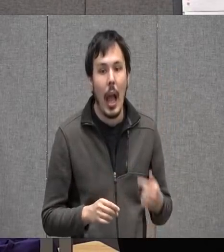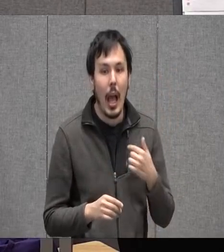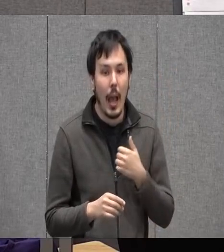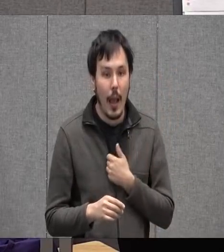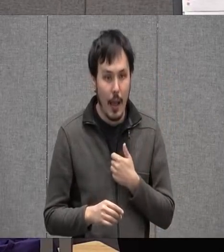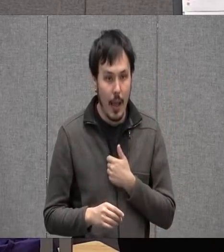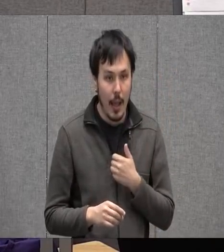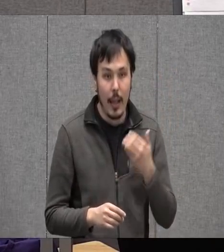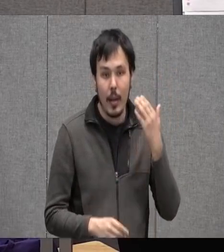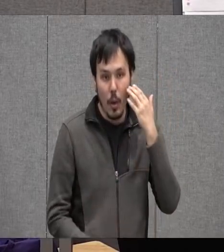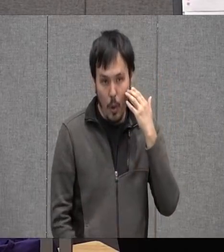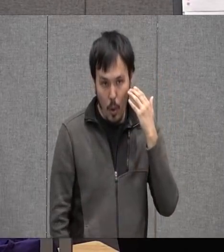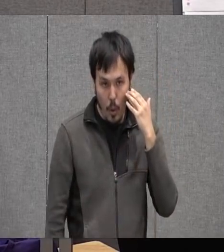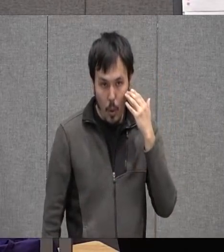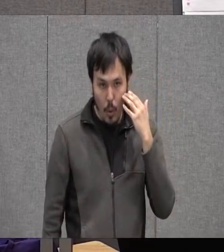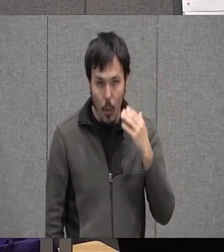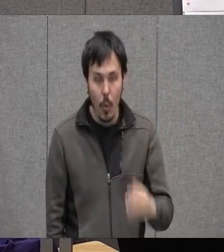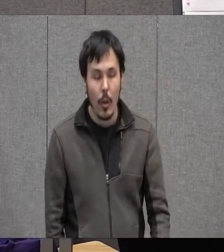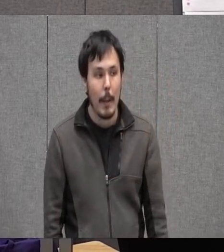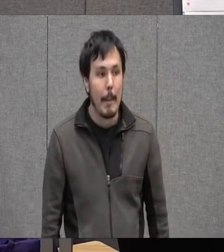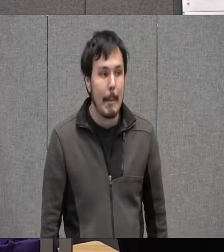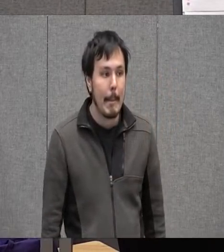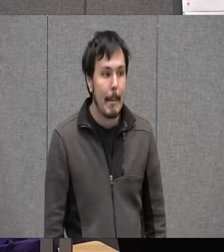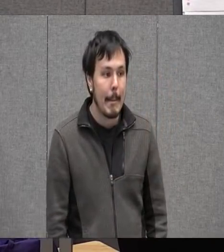I know that